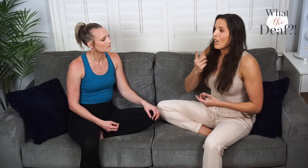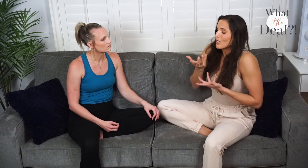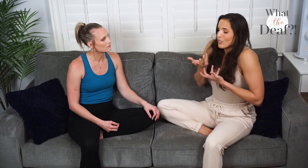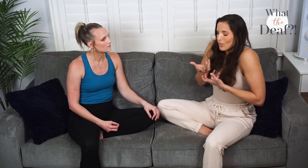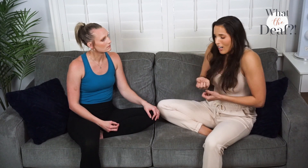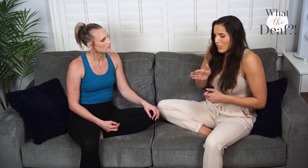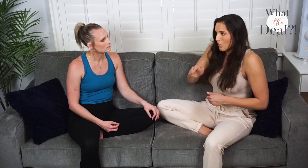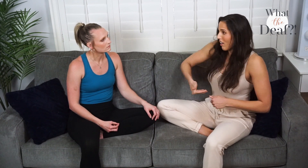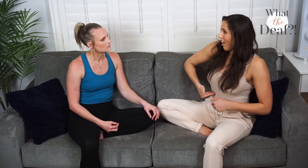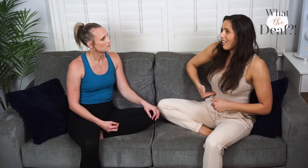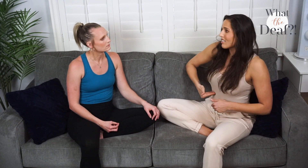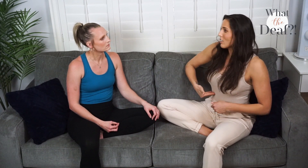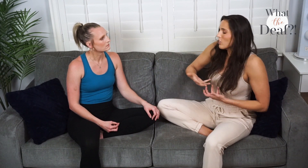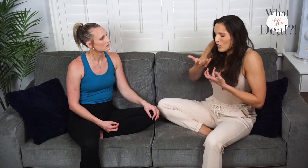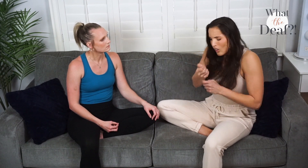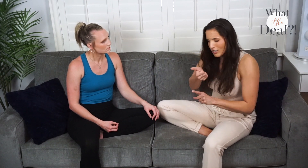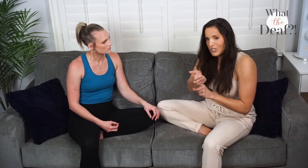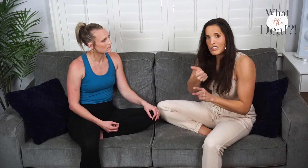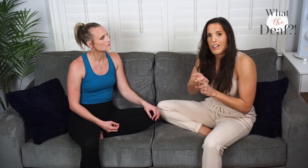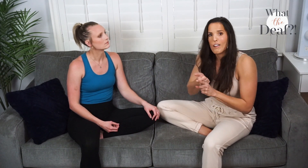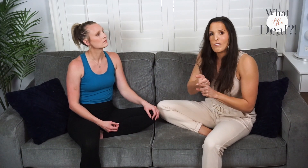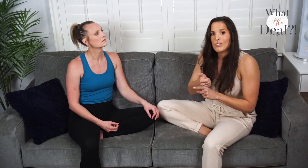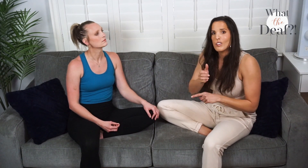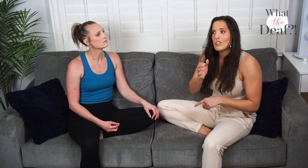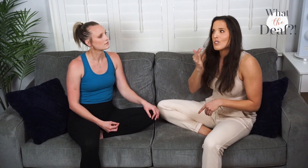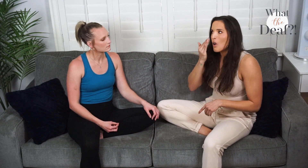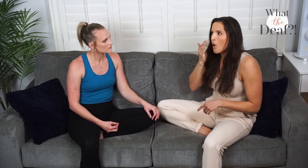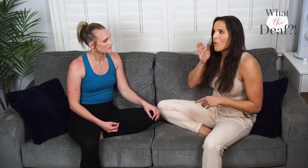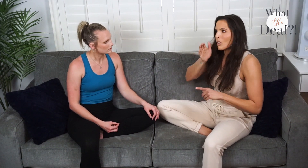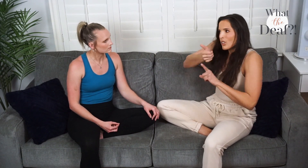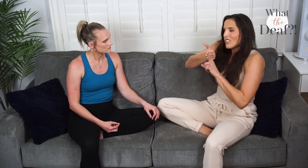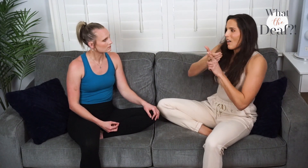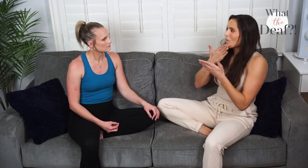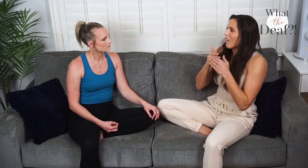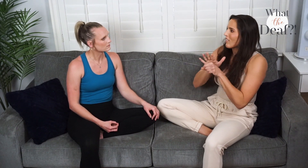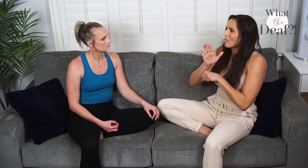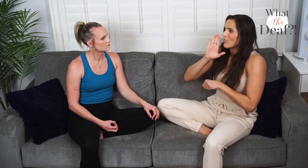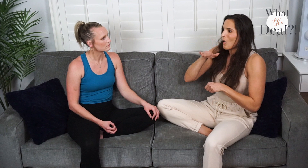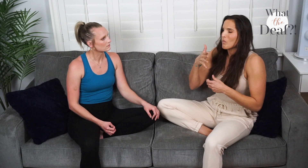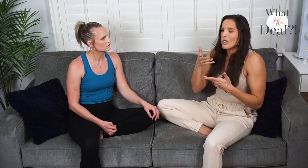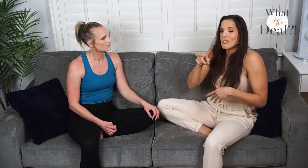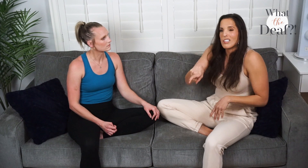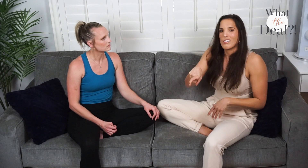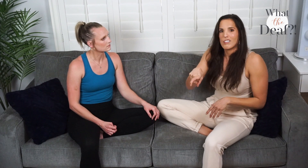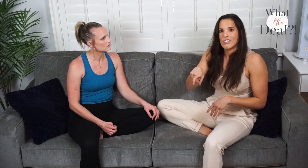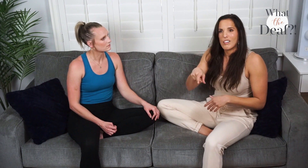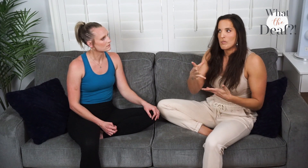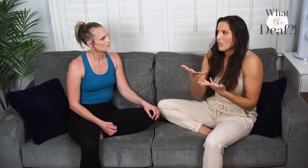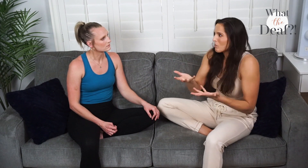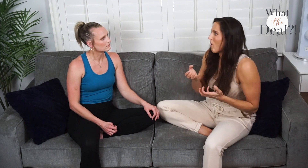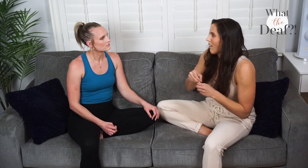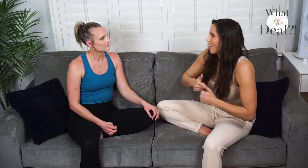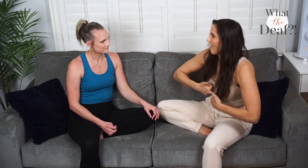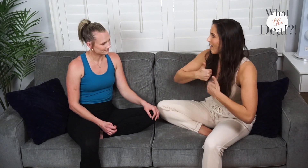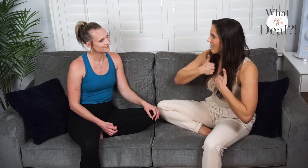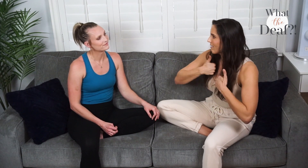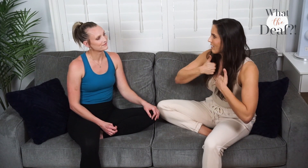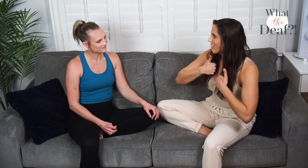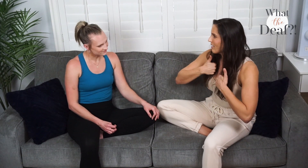Just trust your gut, trust yourself, know yourself well enough to know what you need and what you want in life.